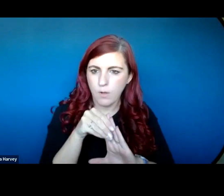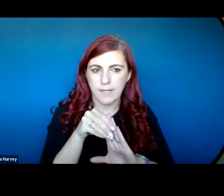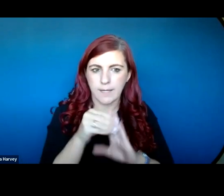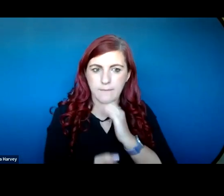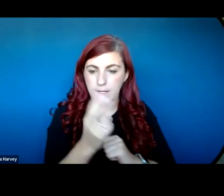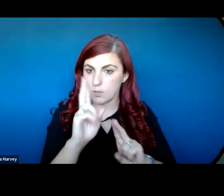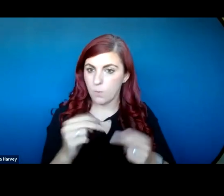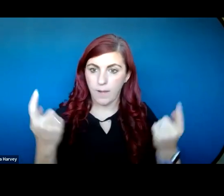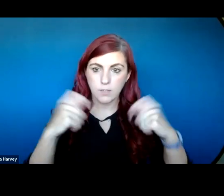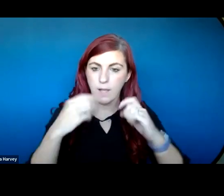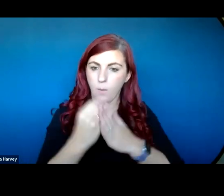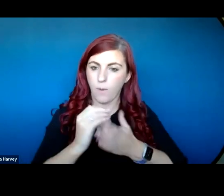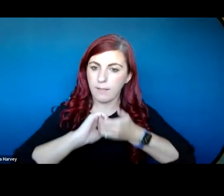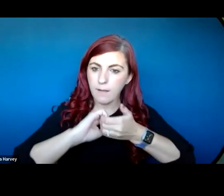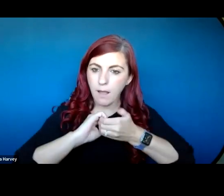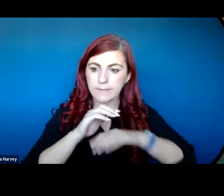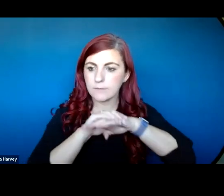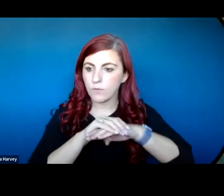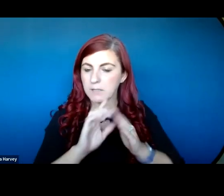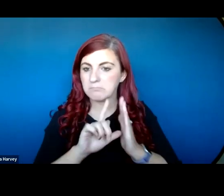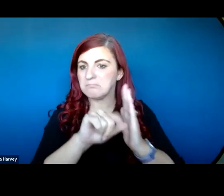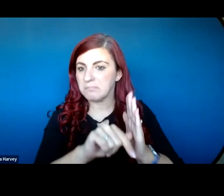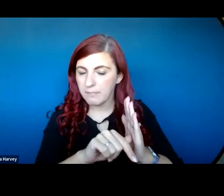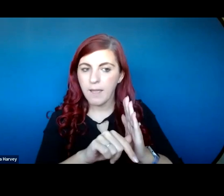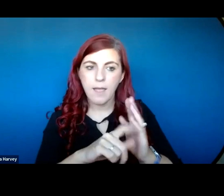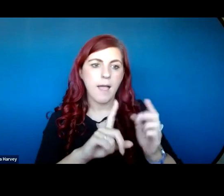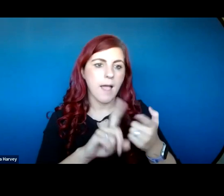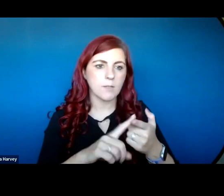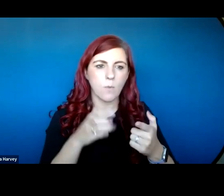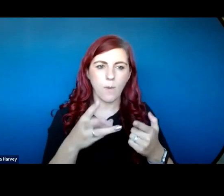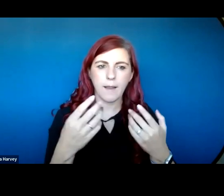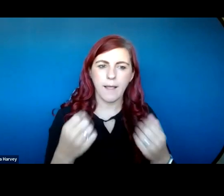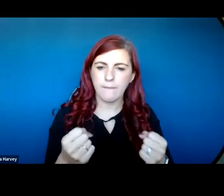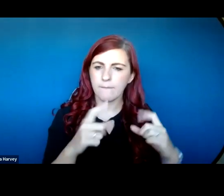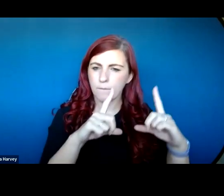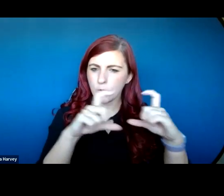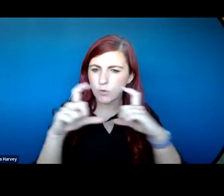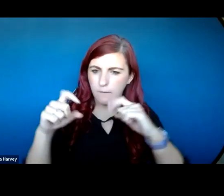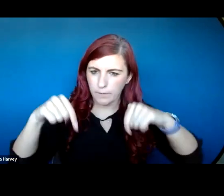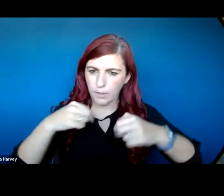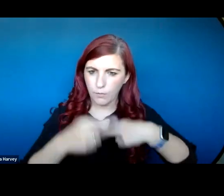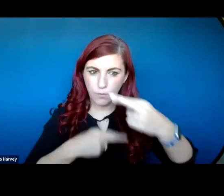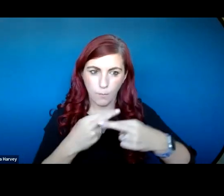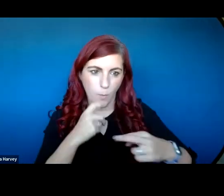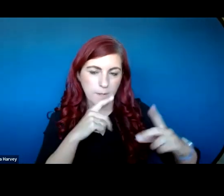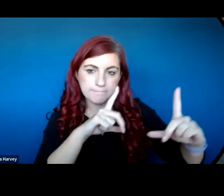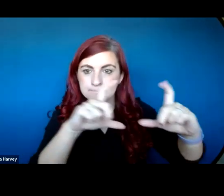with your colleagues and friends at a later date and also we do have a photographer here in the room who is going to be taking a few shots of the